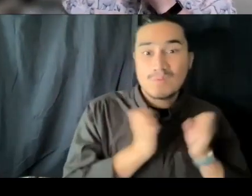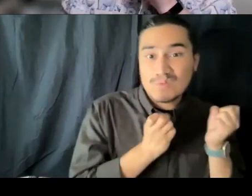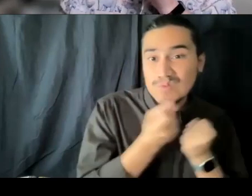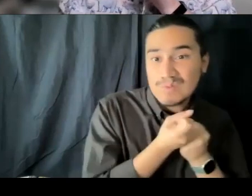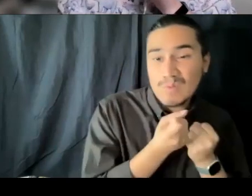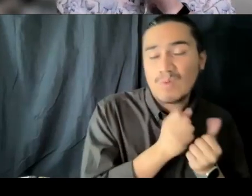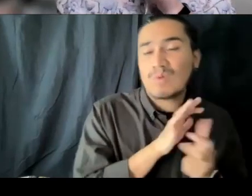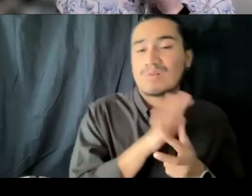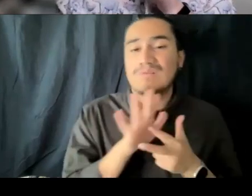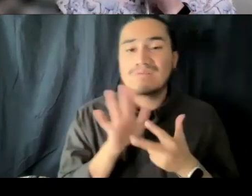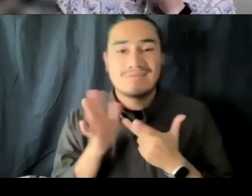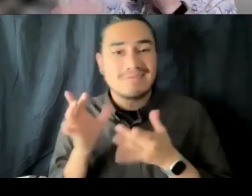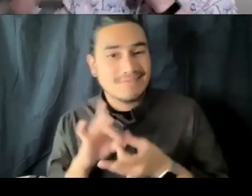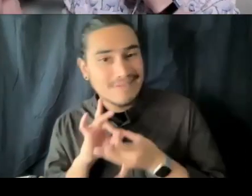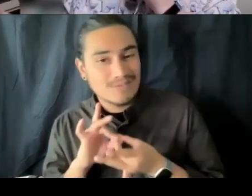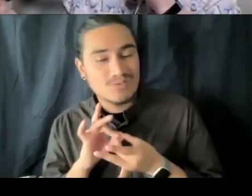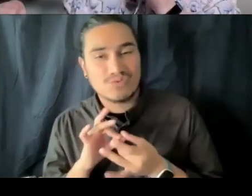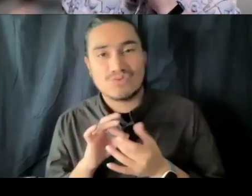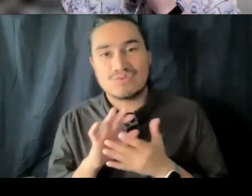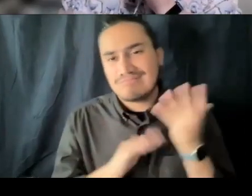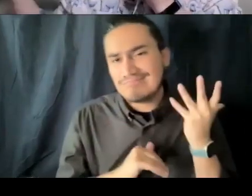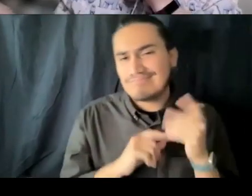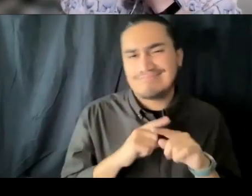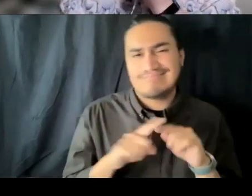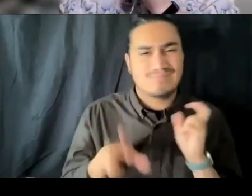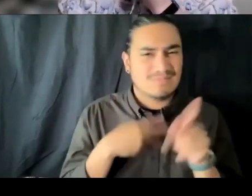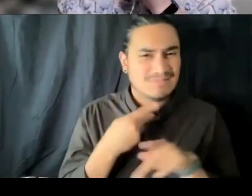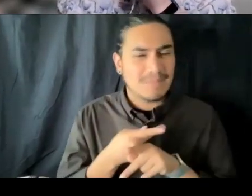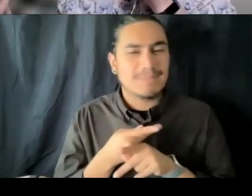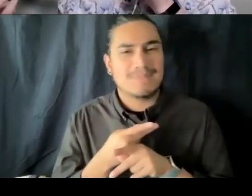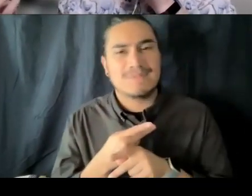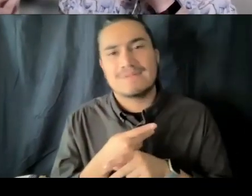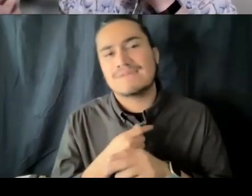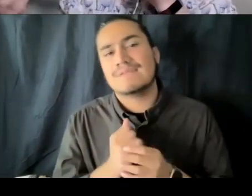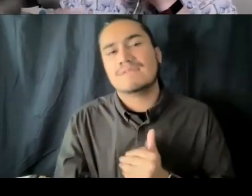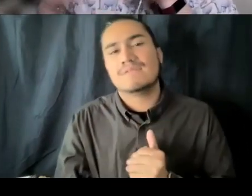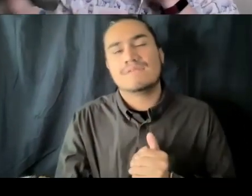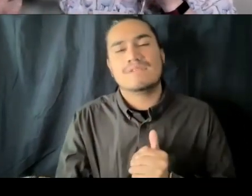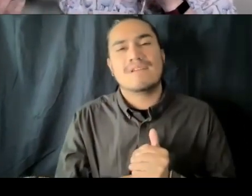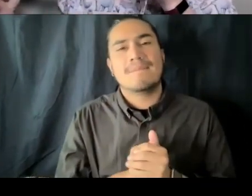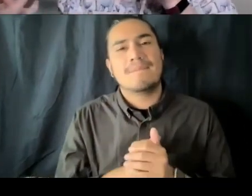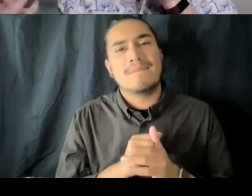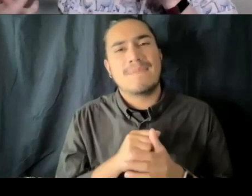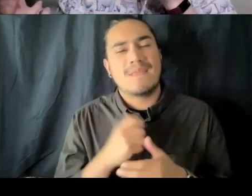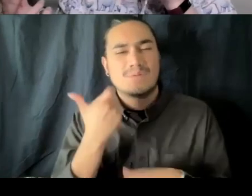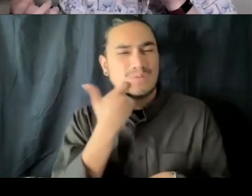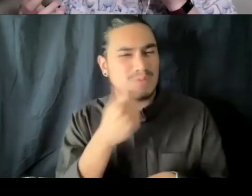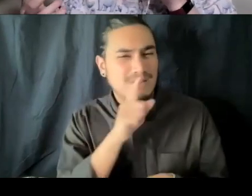connection or like sense of belonging and something else. And it was just a really nice reminder to me